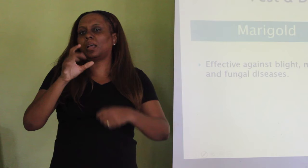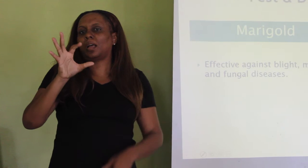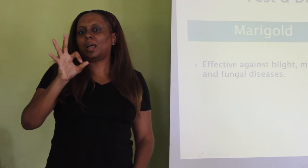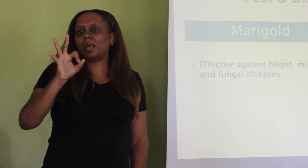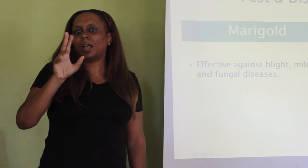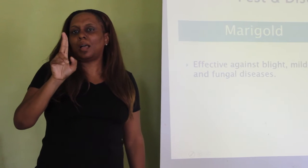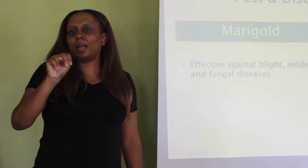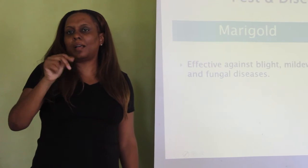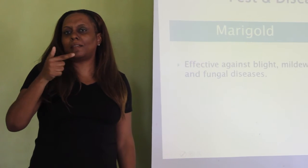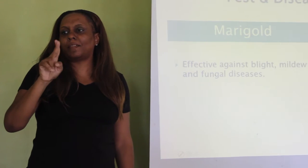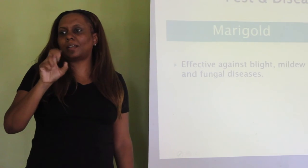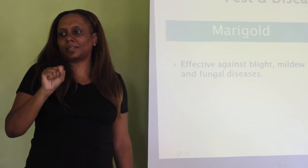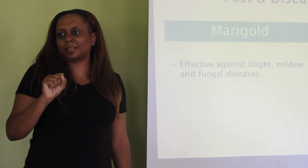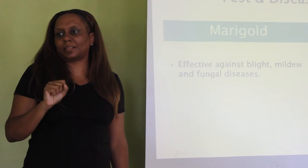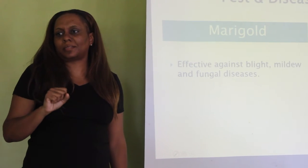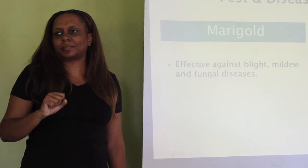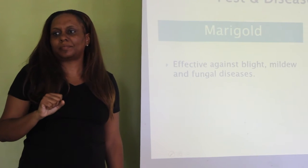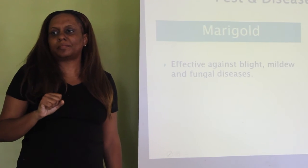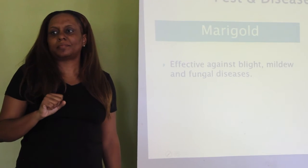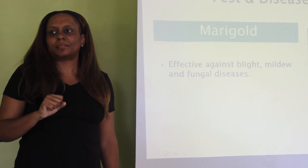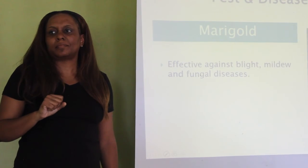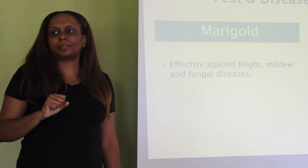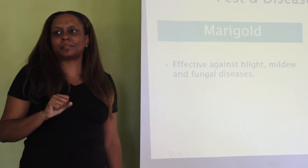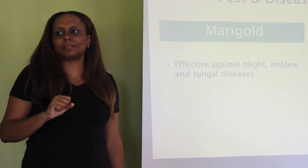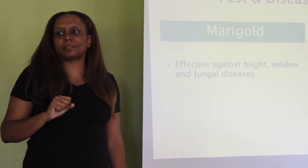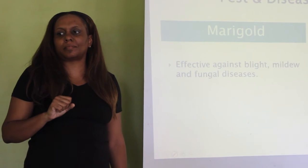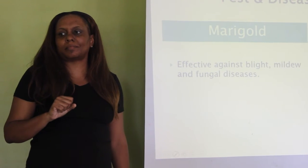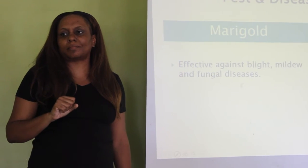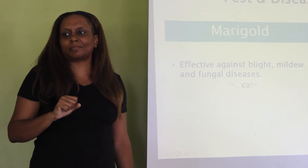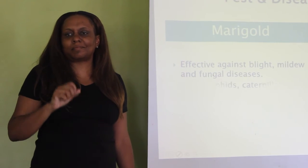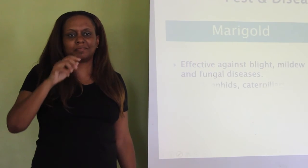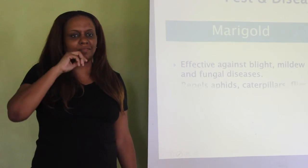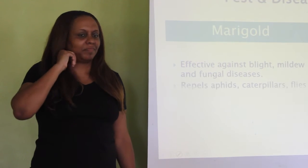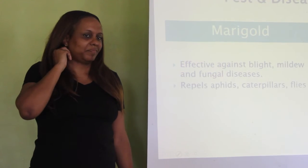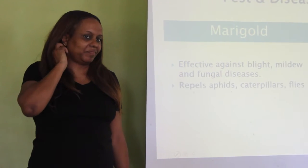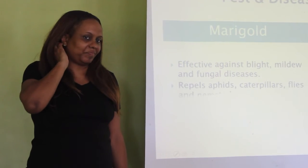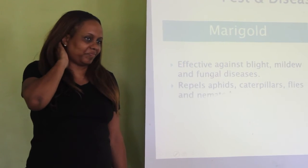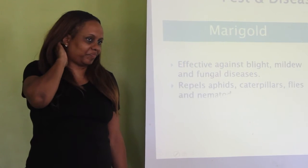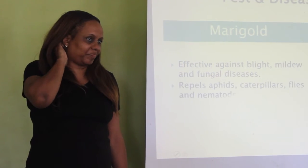right so these natural things can also help